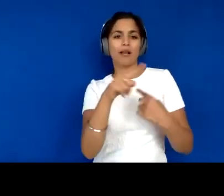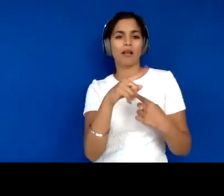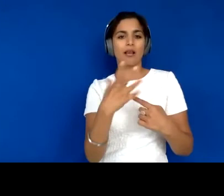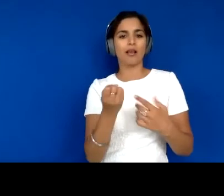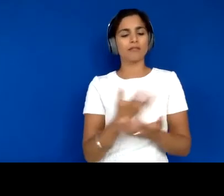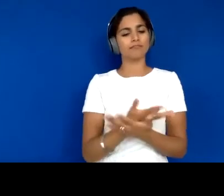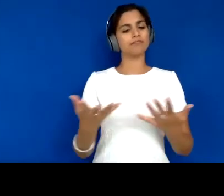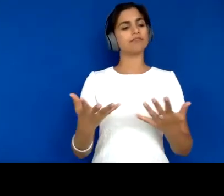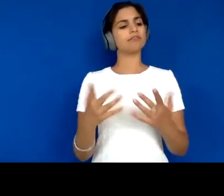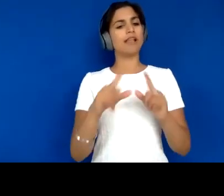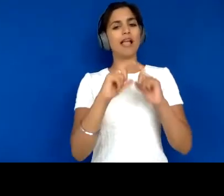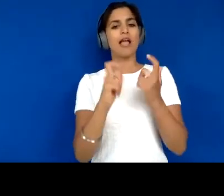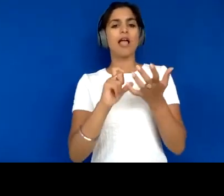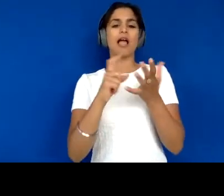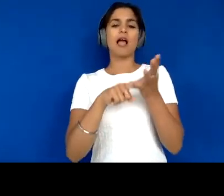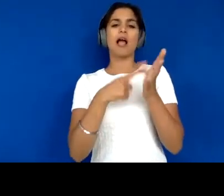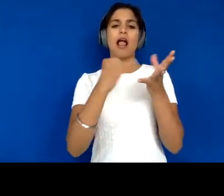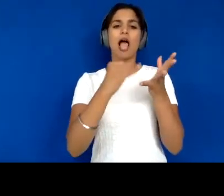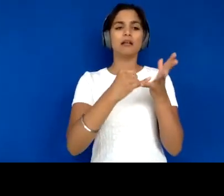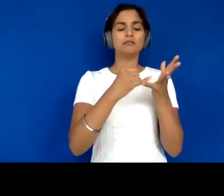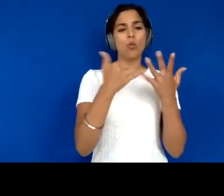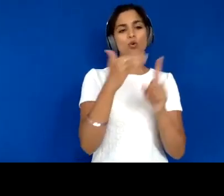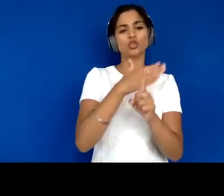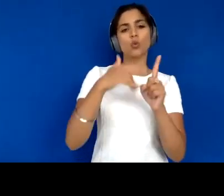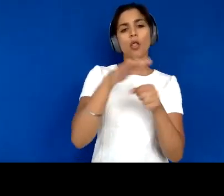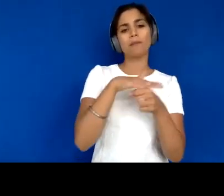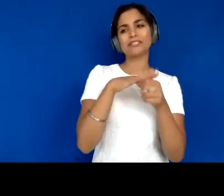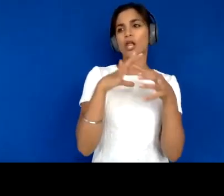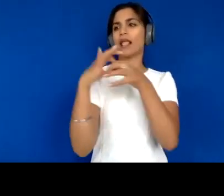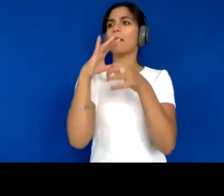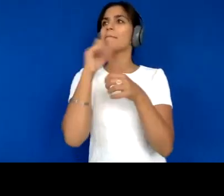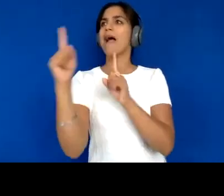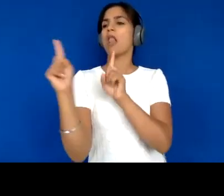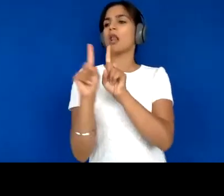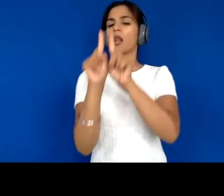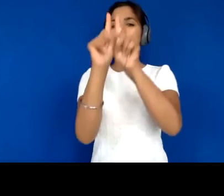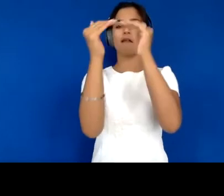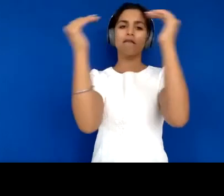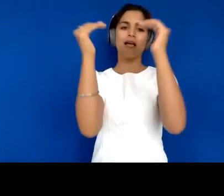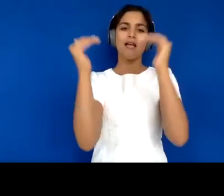the men affiliated to them the hidden or dark side contains the labor